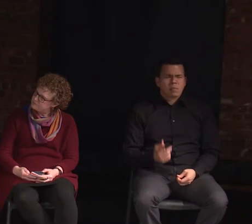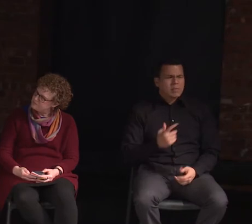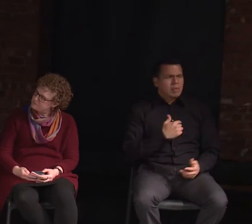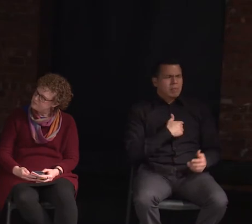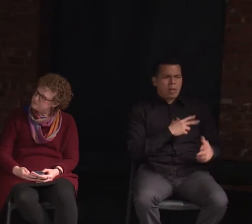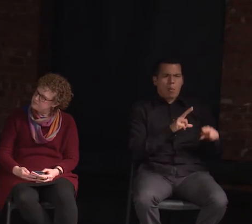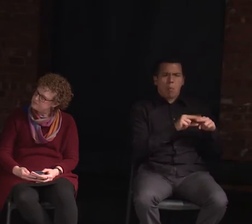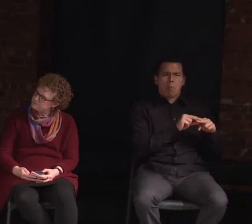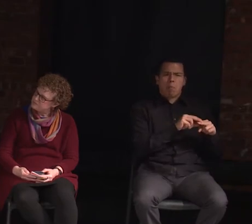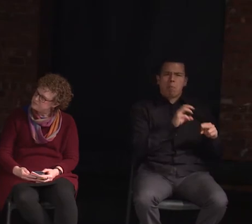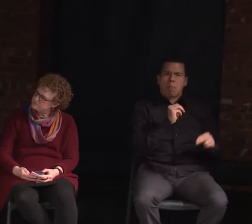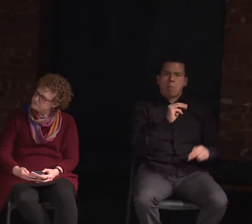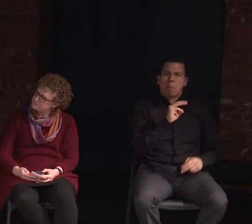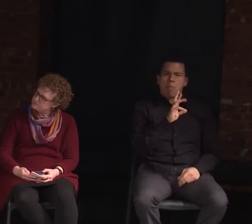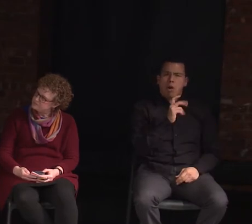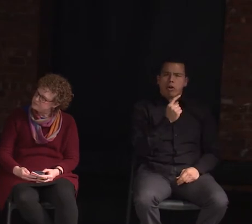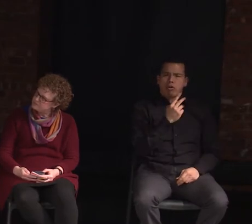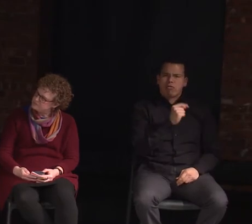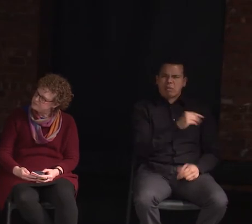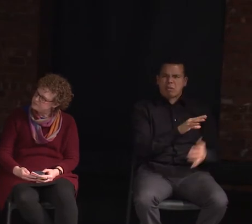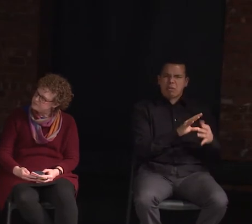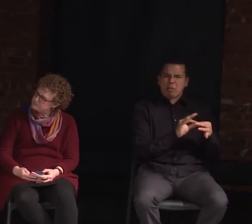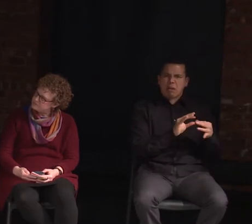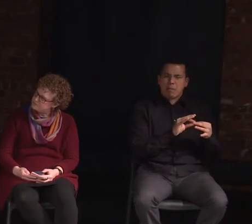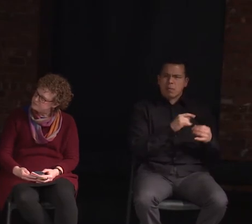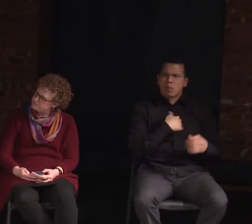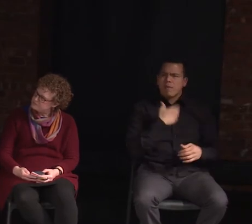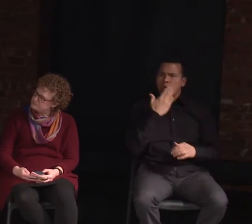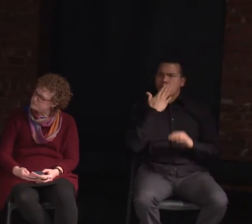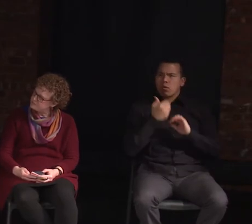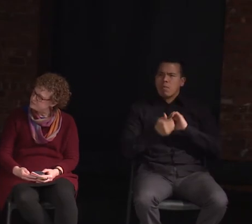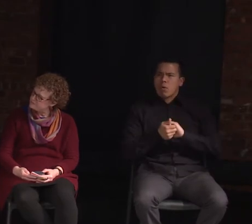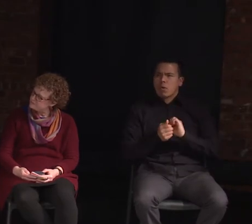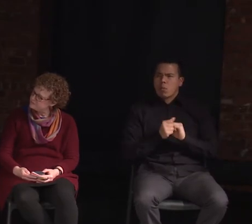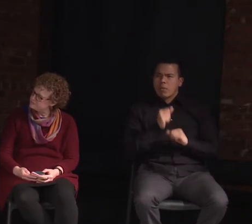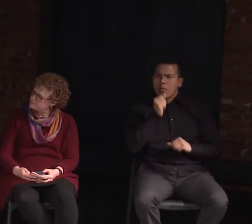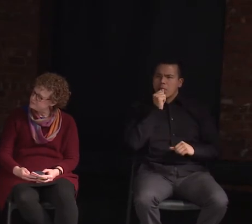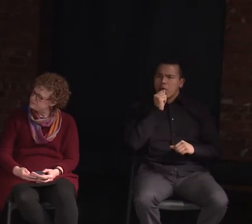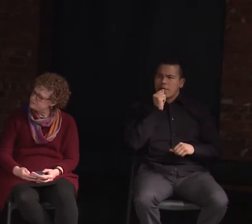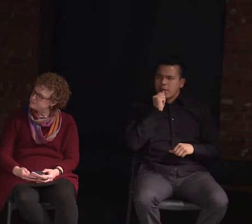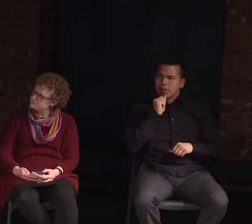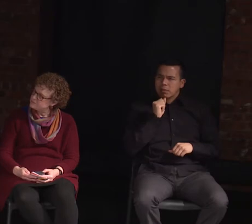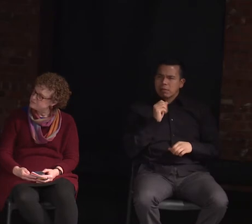We've actually had a really good partnership I think with the private sector, especially the foundations.